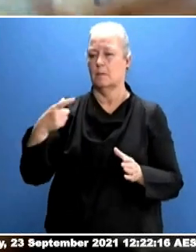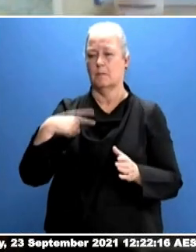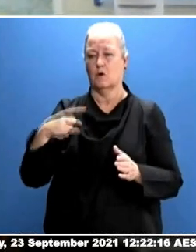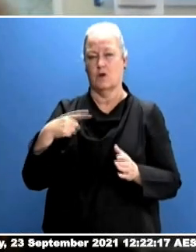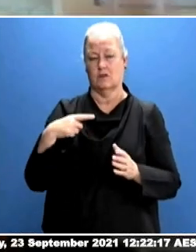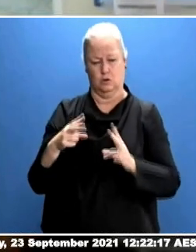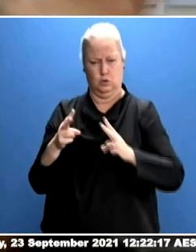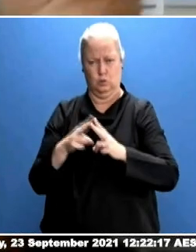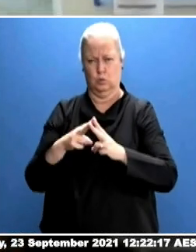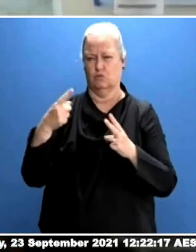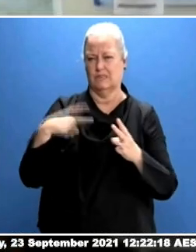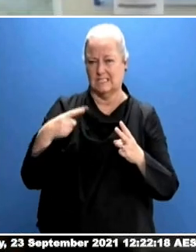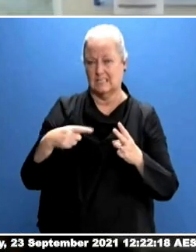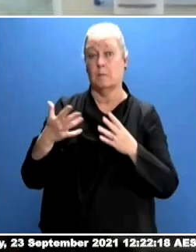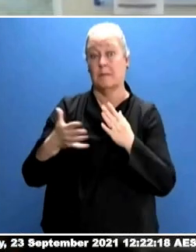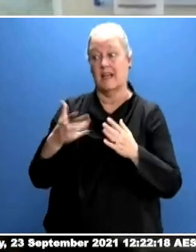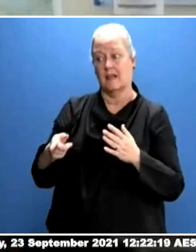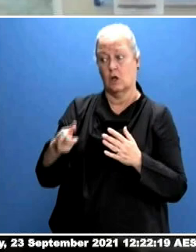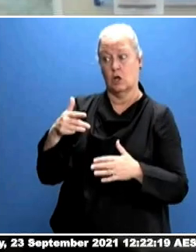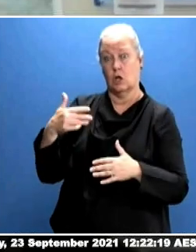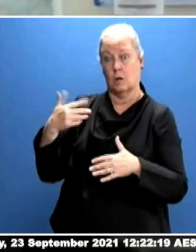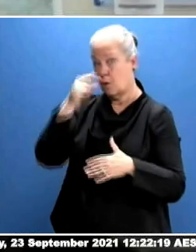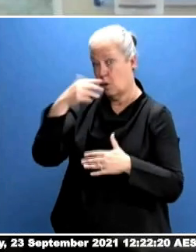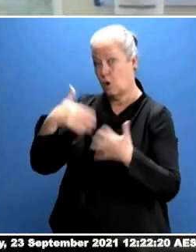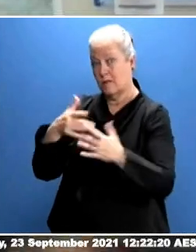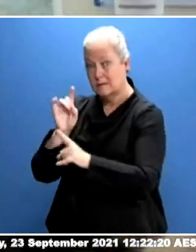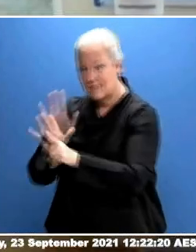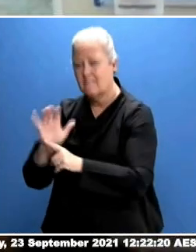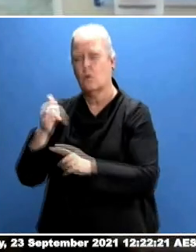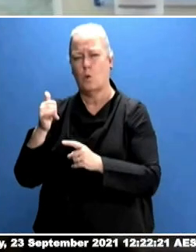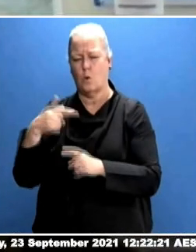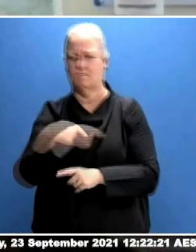I don't want to go into that for various reasons, but when you then mix that with